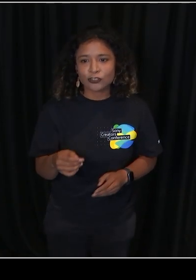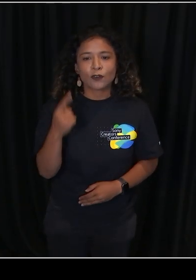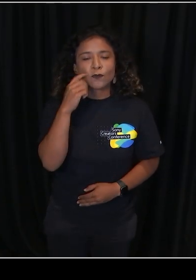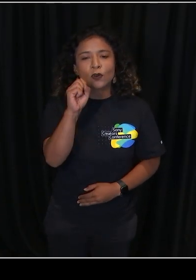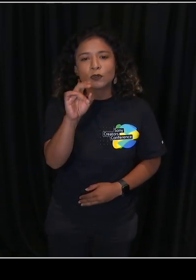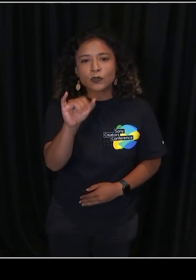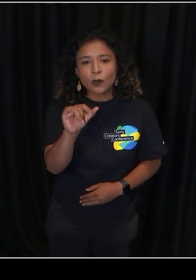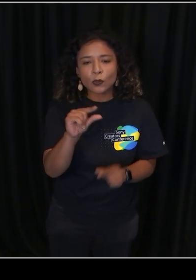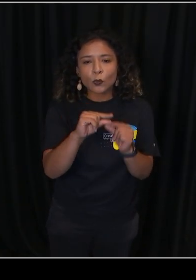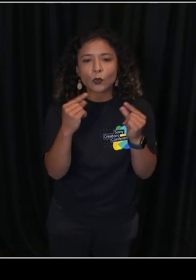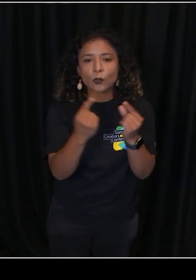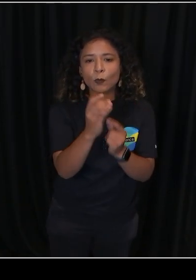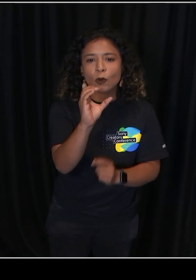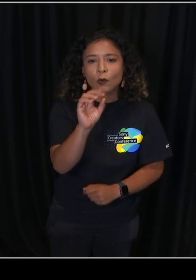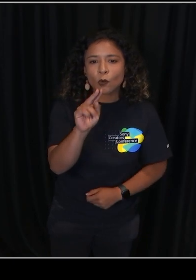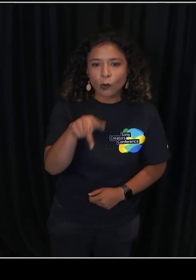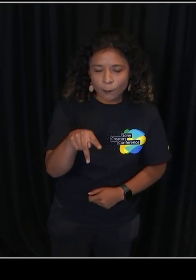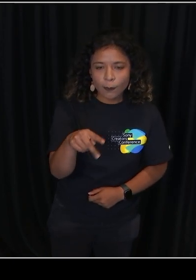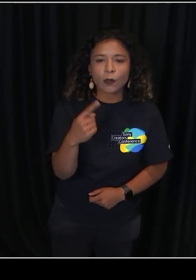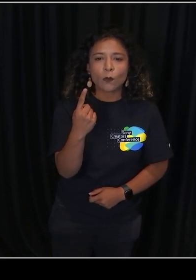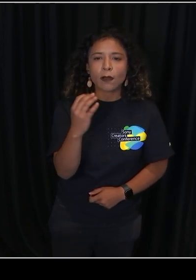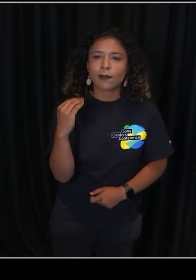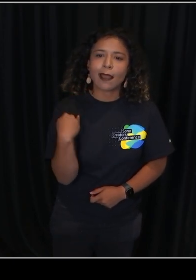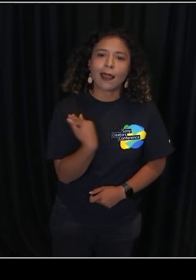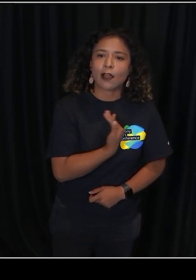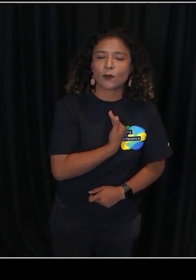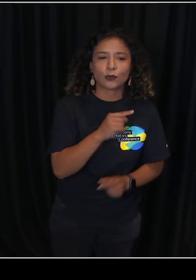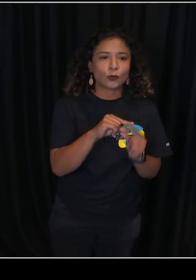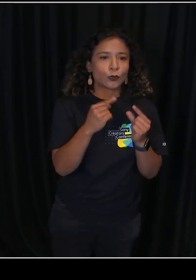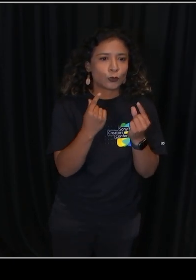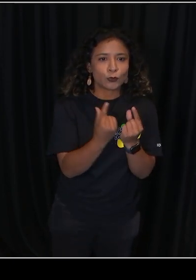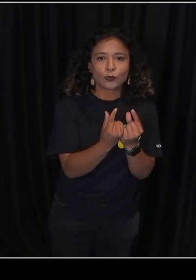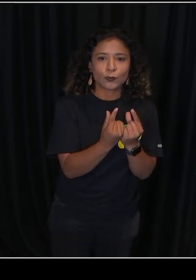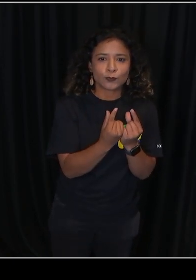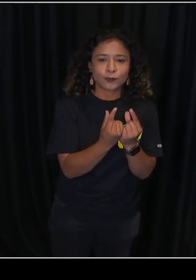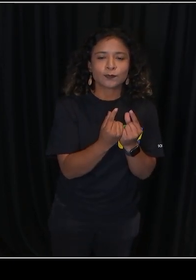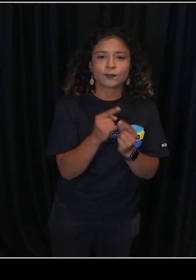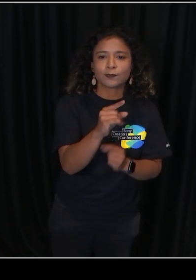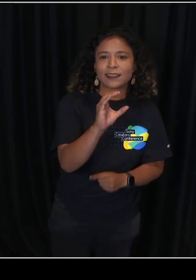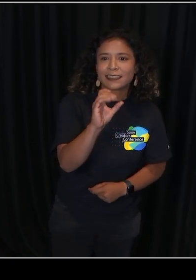That is one of our R&D group in headquarter side under CTO Kitano-san.